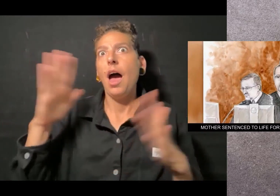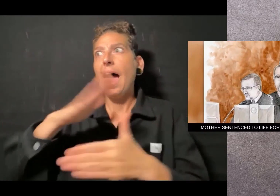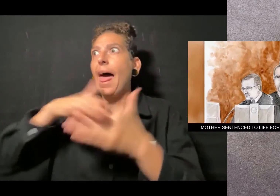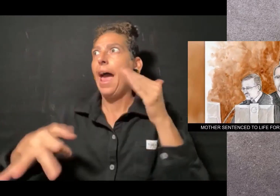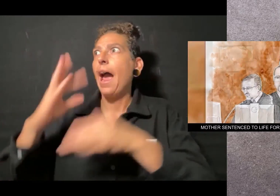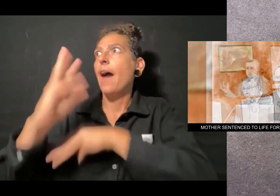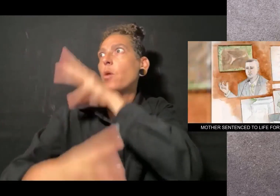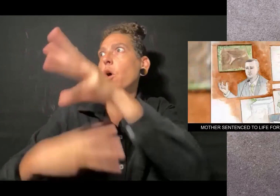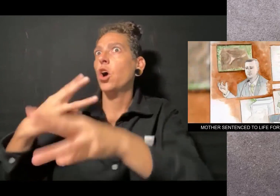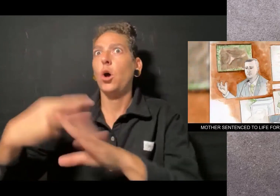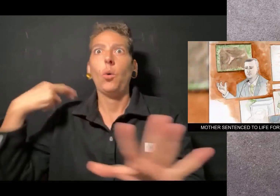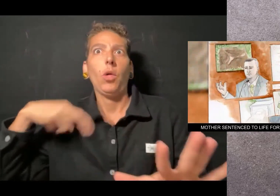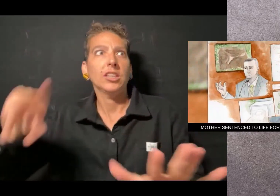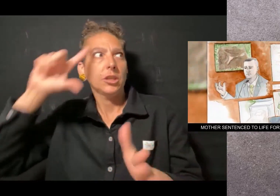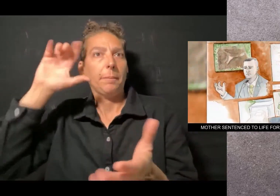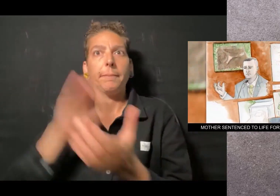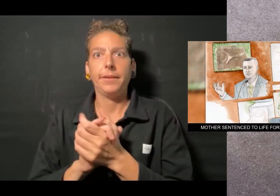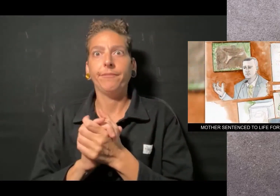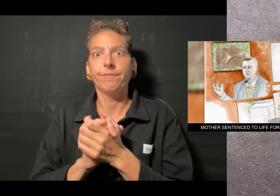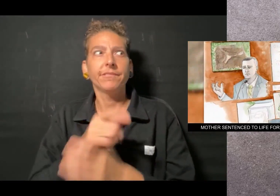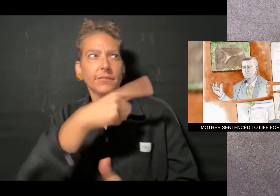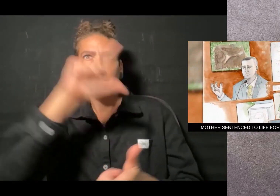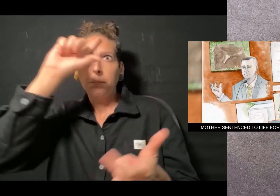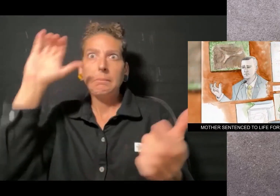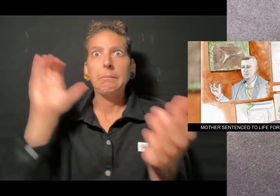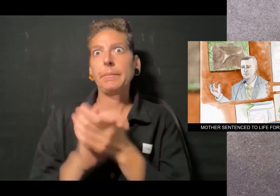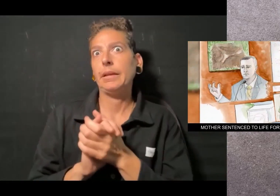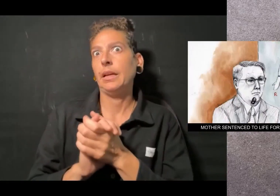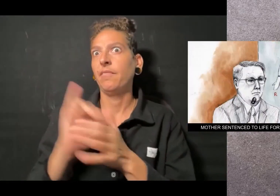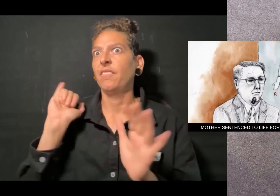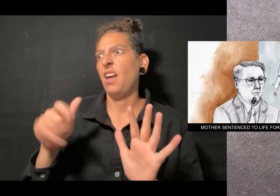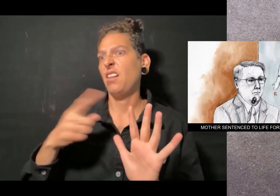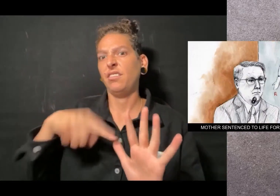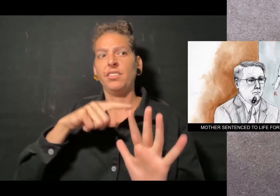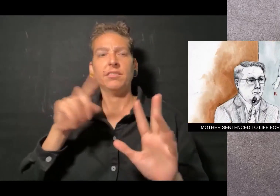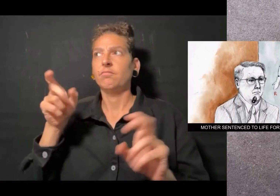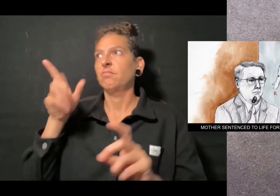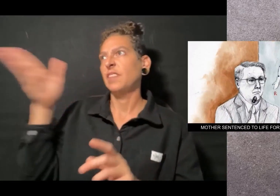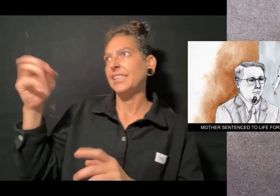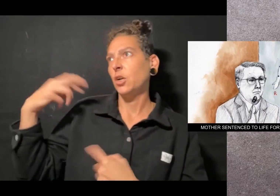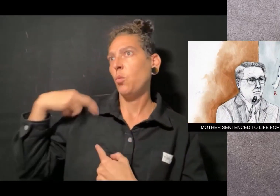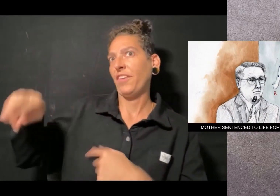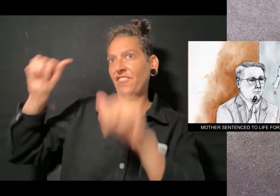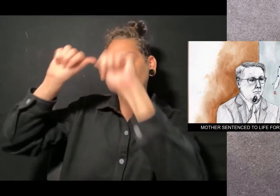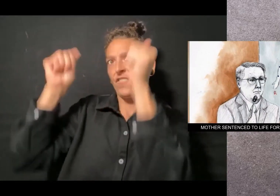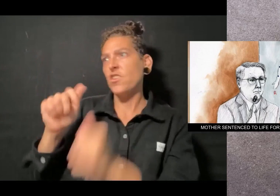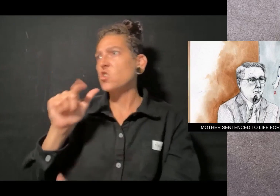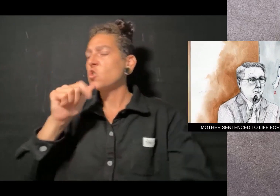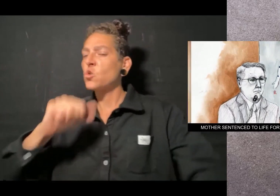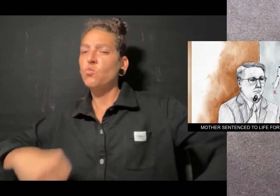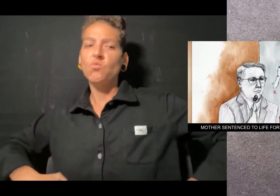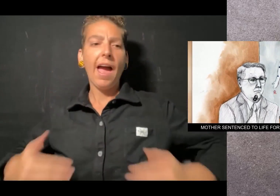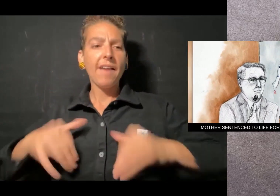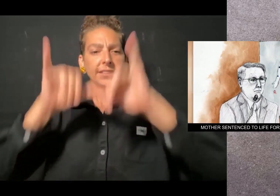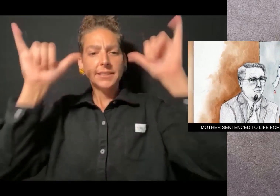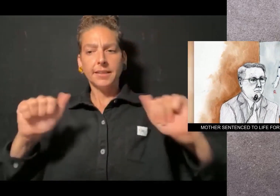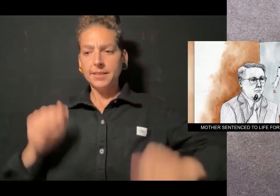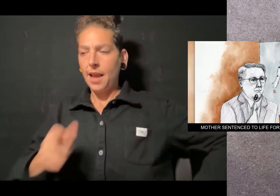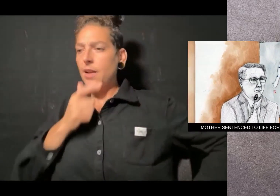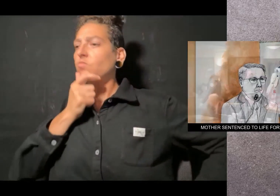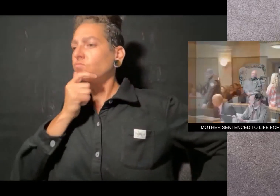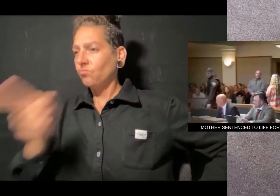apocalyptic religious beliefs they believe they were religious figures who had a system